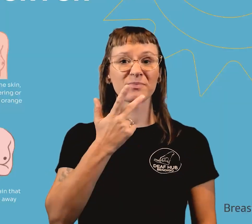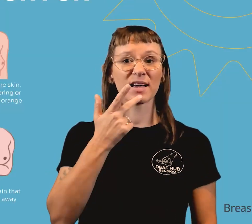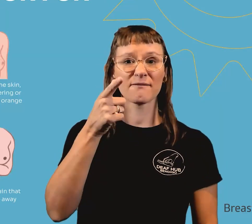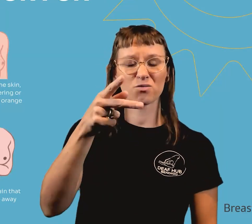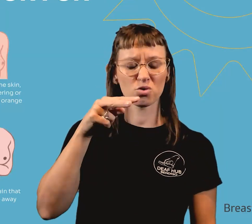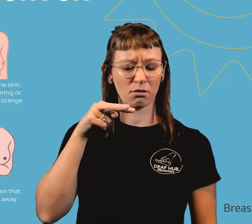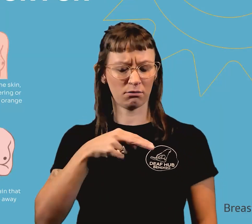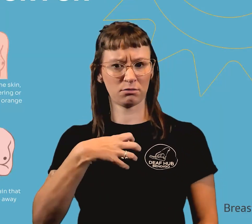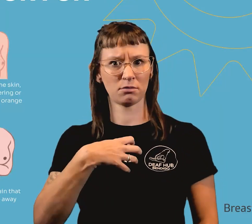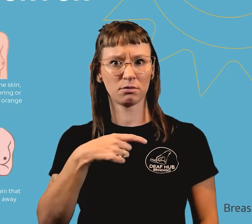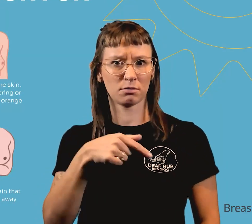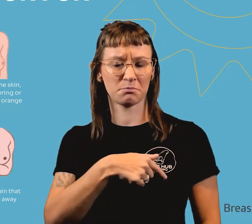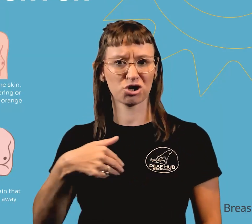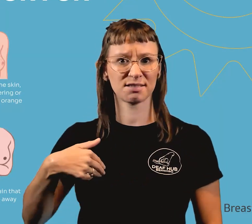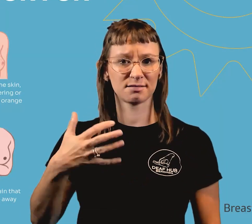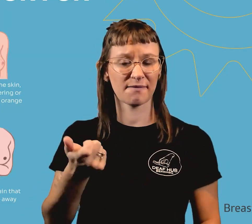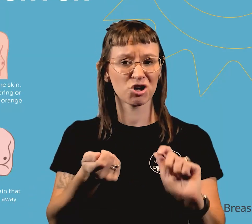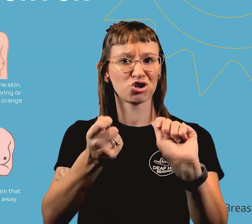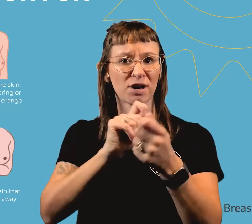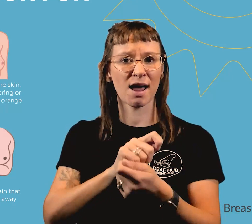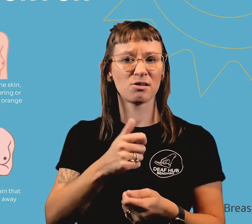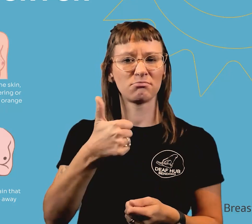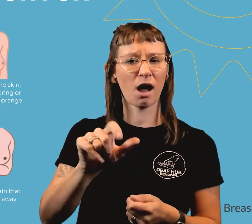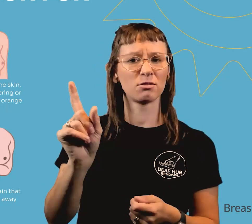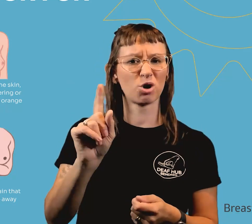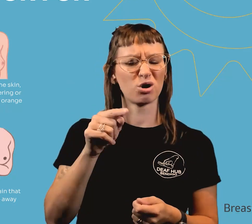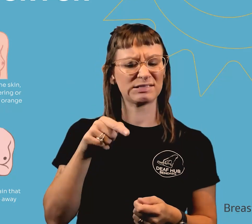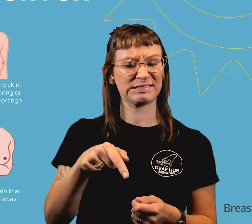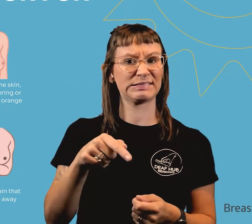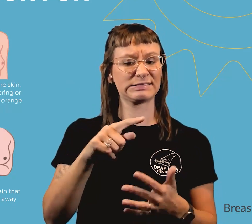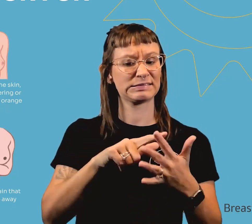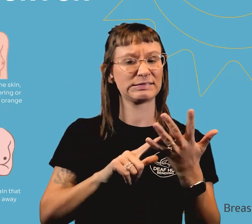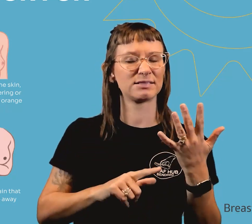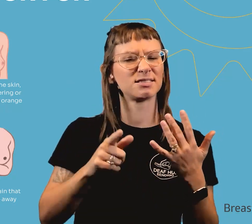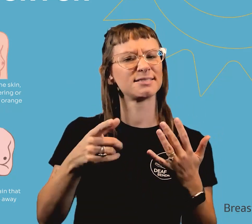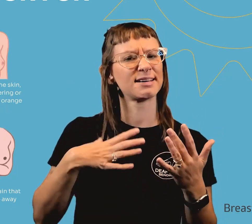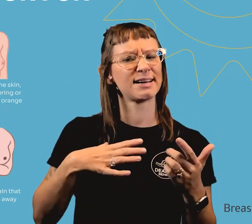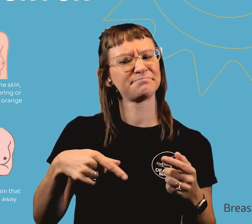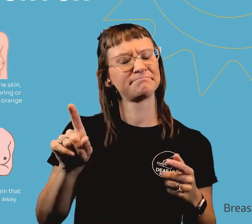Changes to look for: Changes that should be checked by a doctor include: 1- Discharge